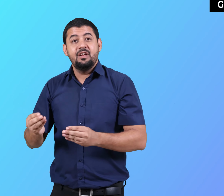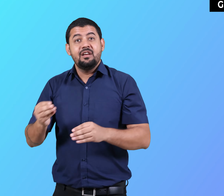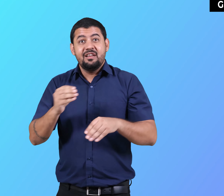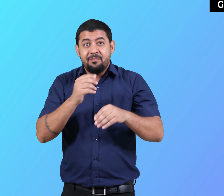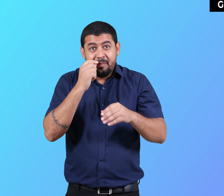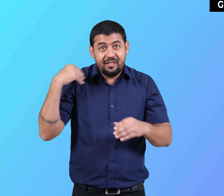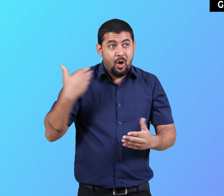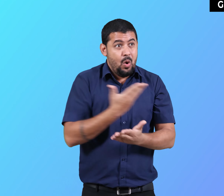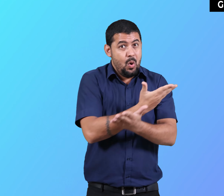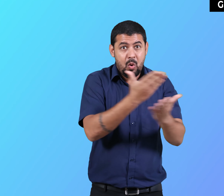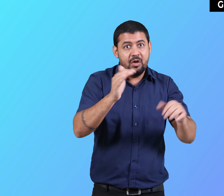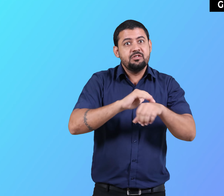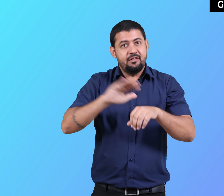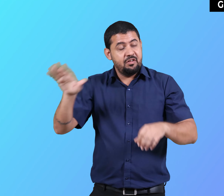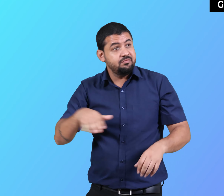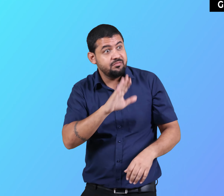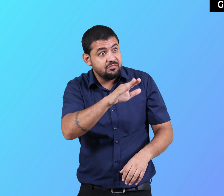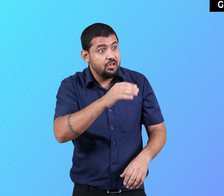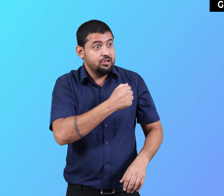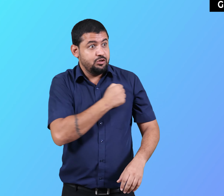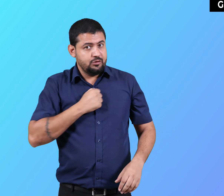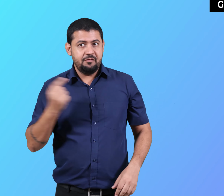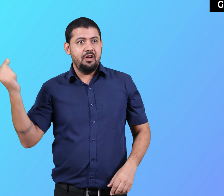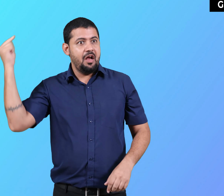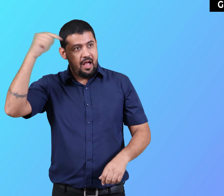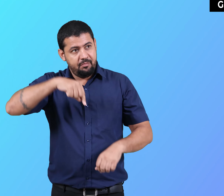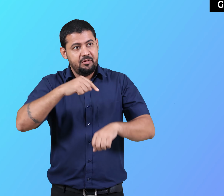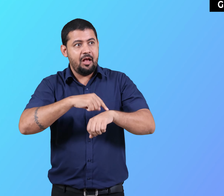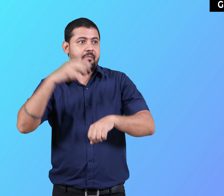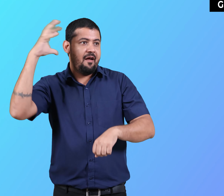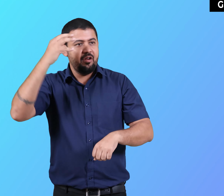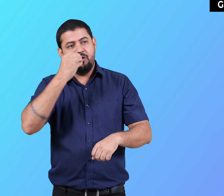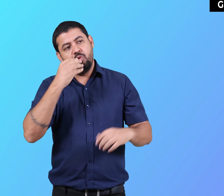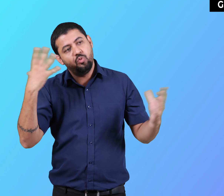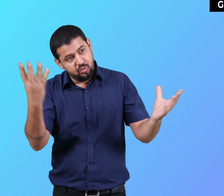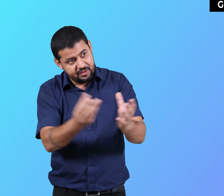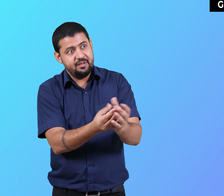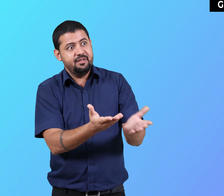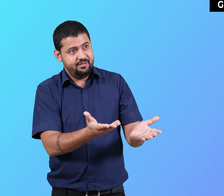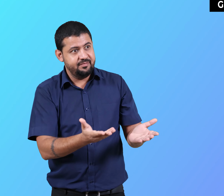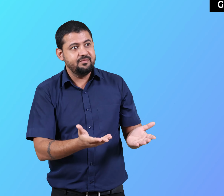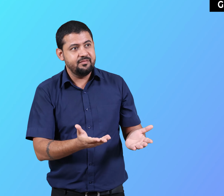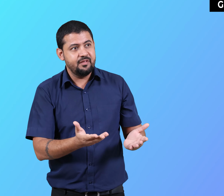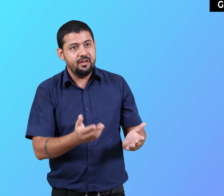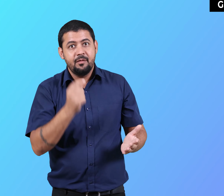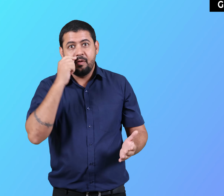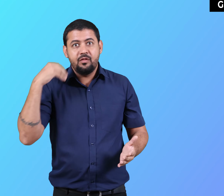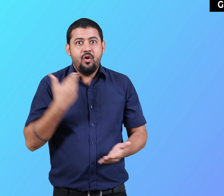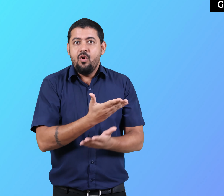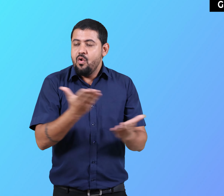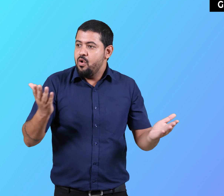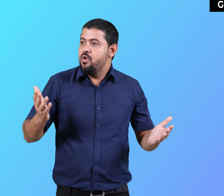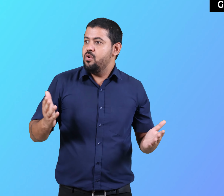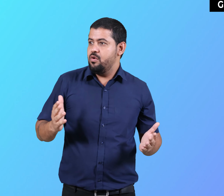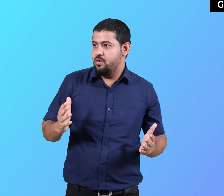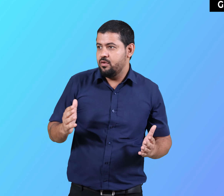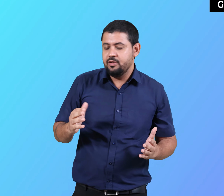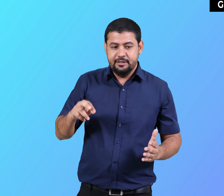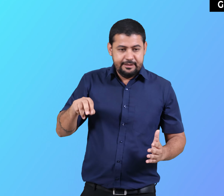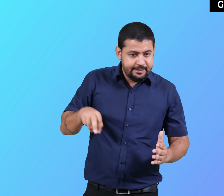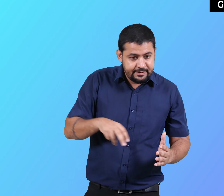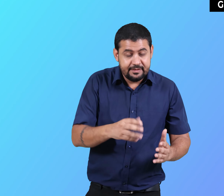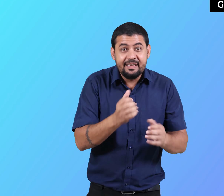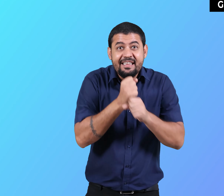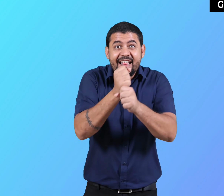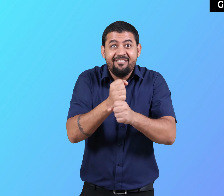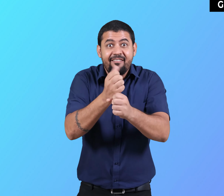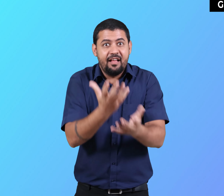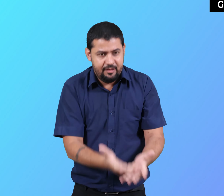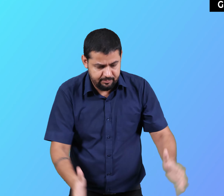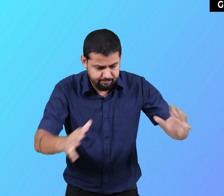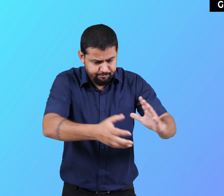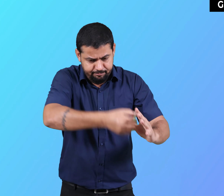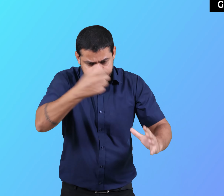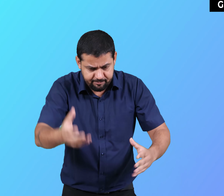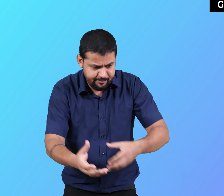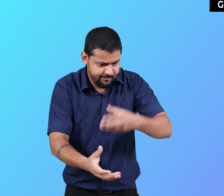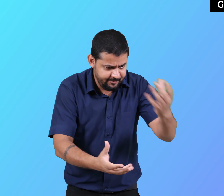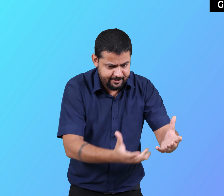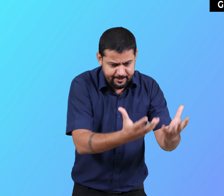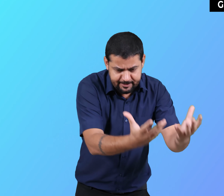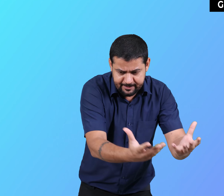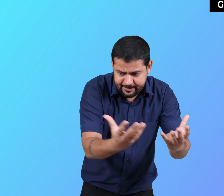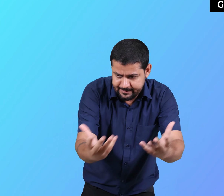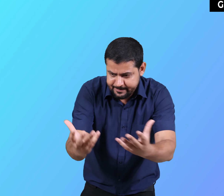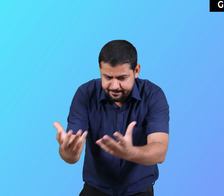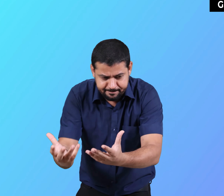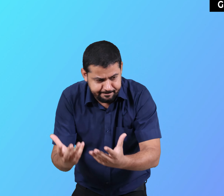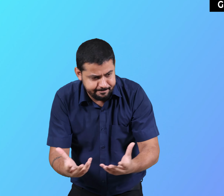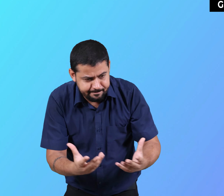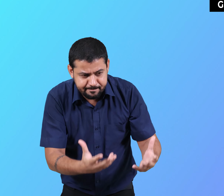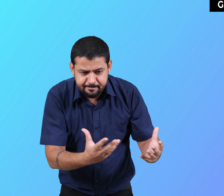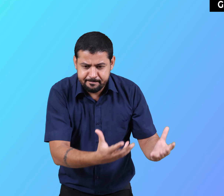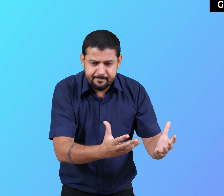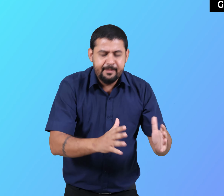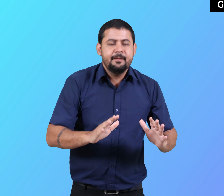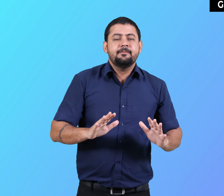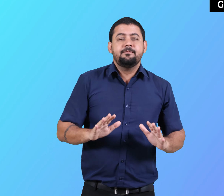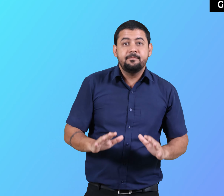The brothers had heard they were going to eat with Joseph at noon. So they prepared their gifts to give to him when he arrived.